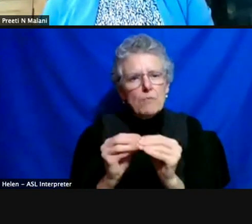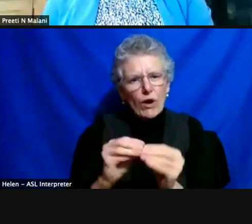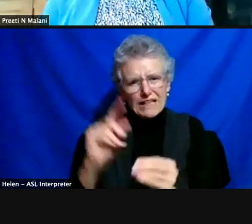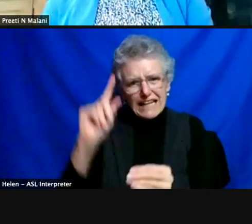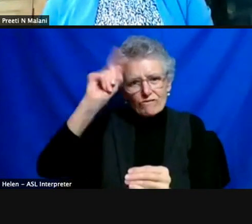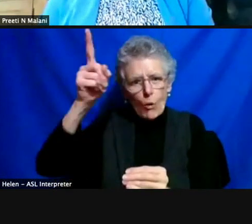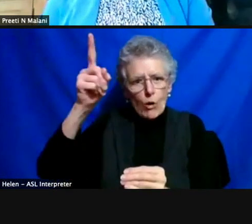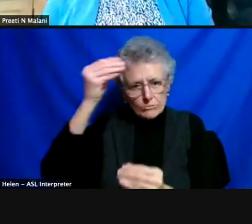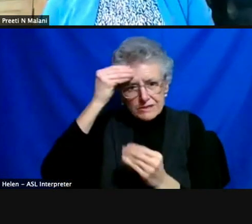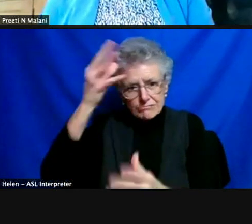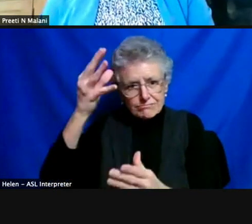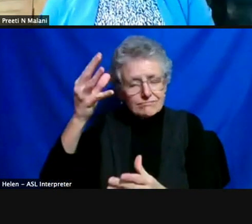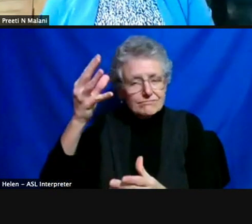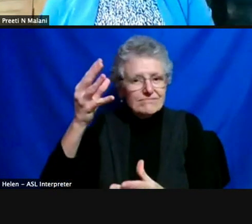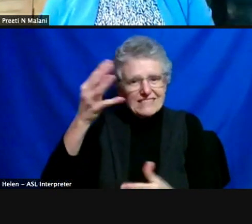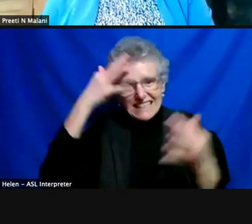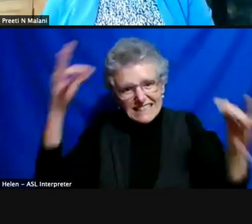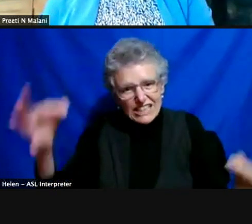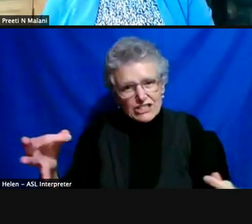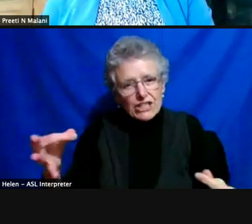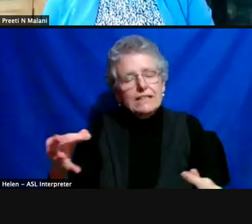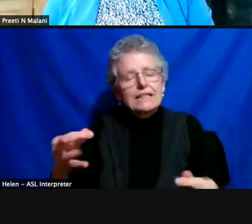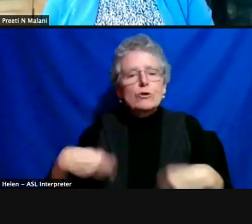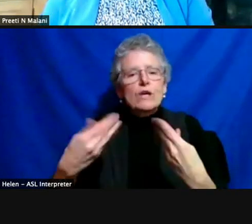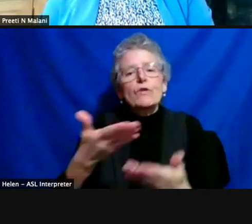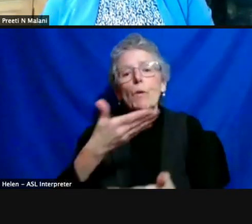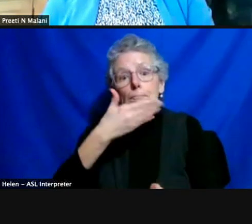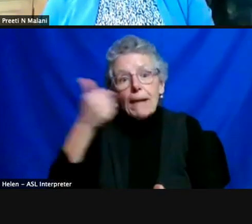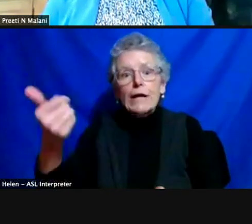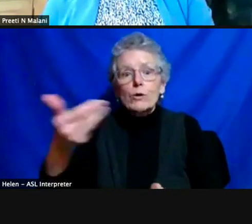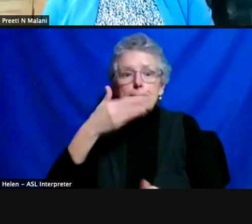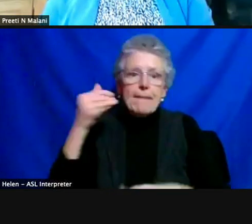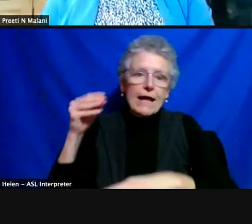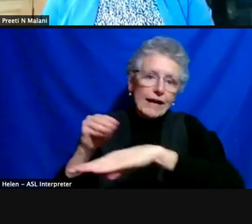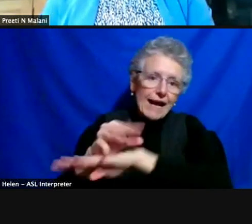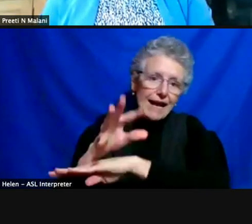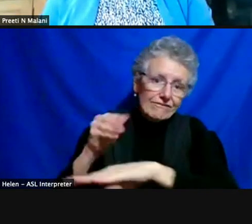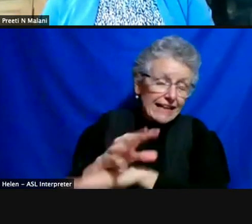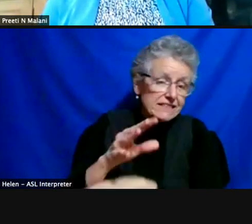and give better and better guidance. This is not a situation where we know everything